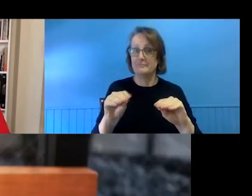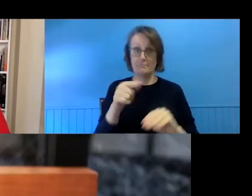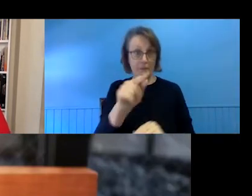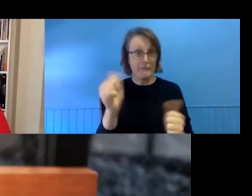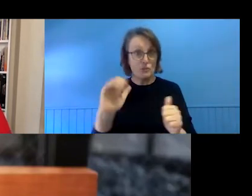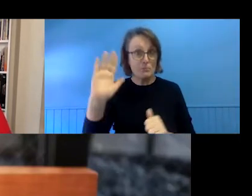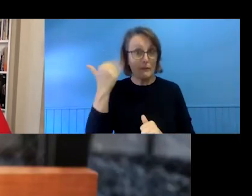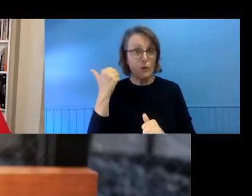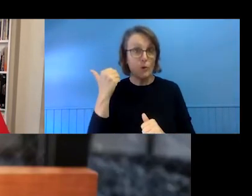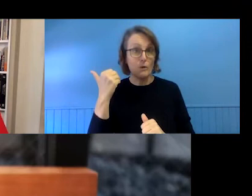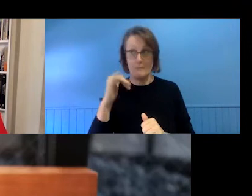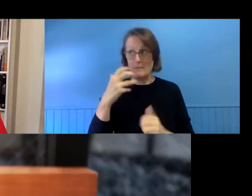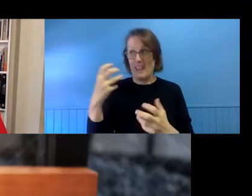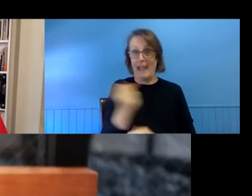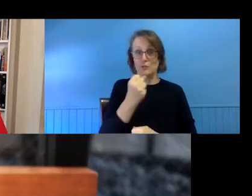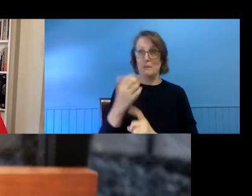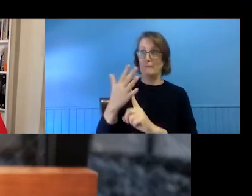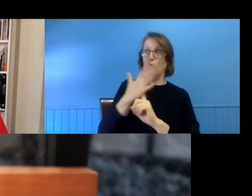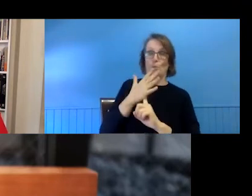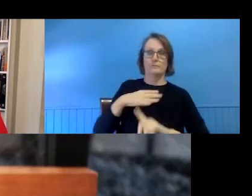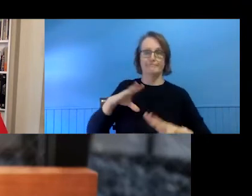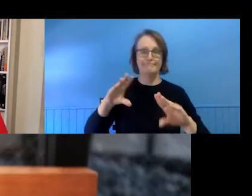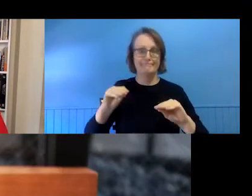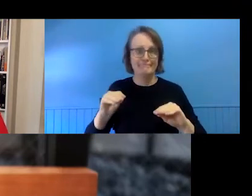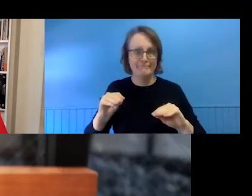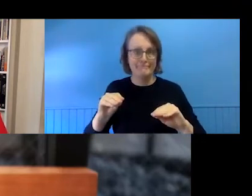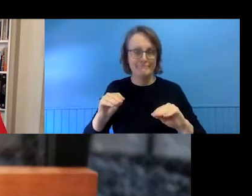Perhaps external circumstances have forced you to press pause. But even